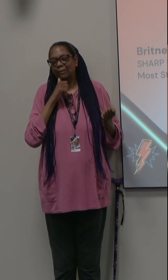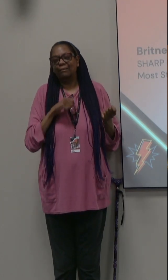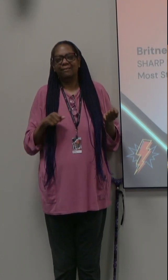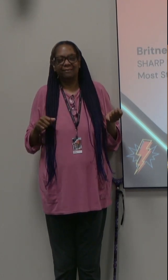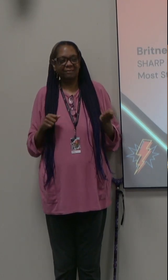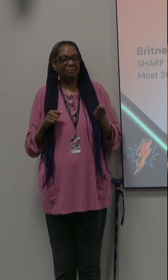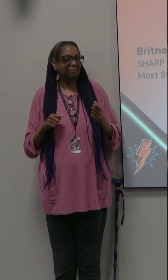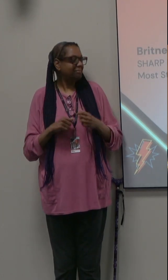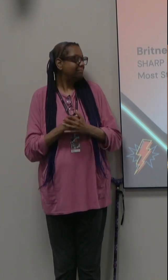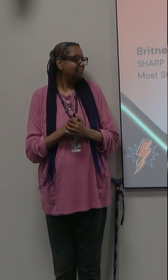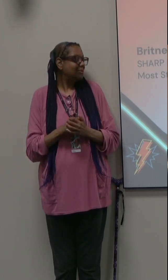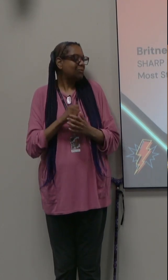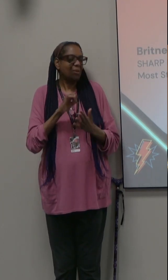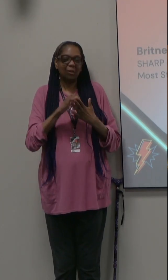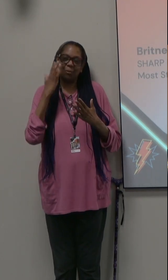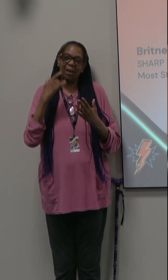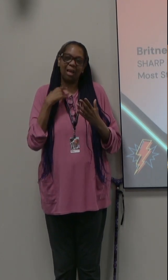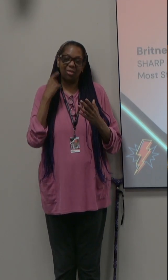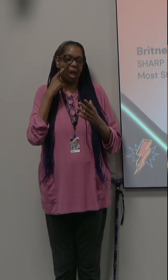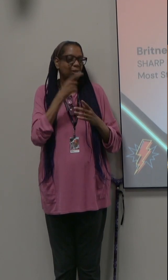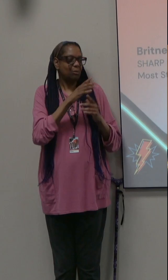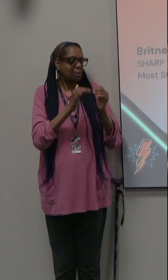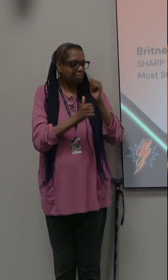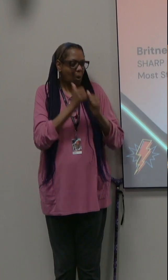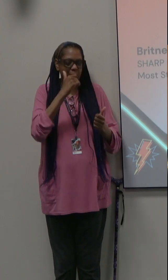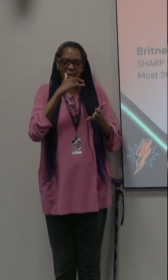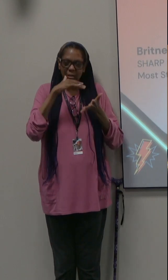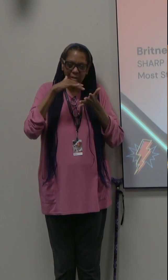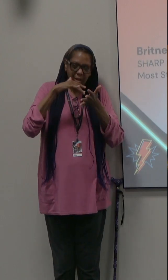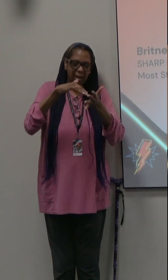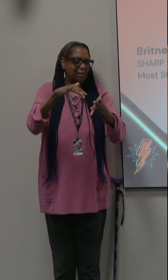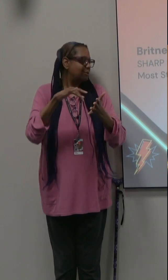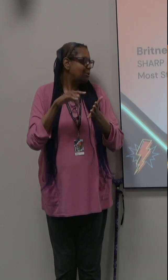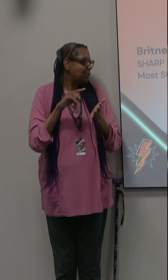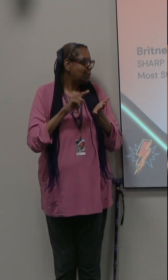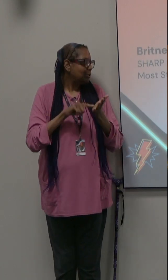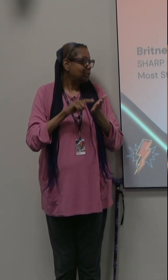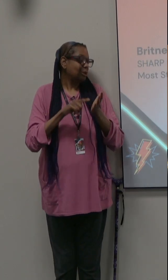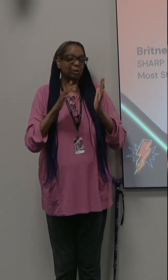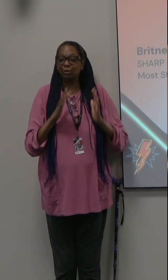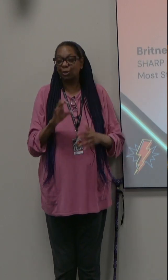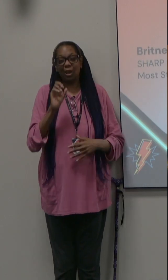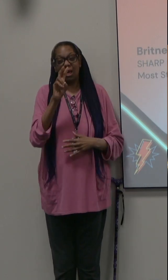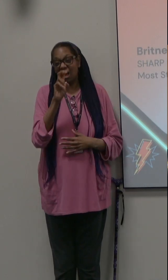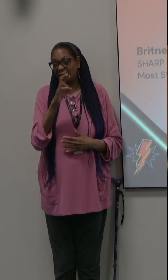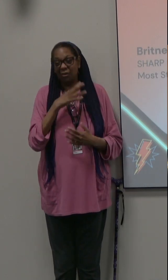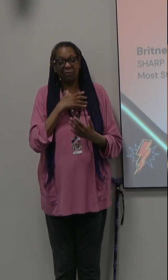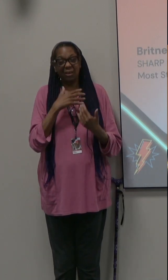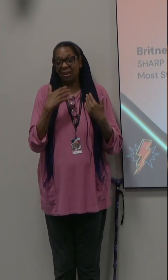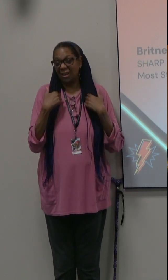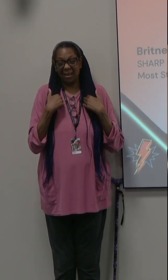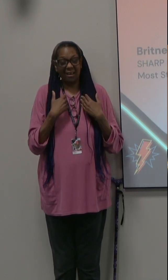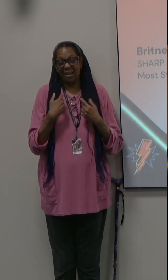and I'd say, "Wow." That's why I thought she's the most studious person and researcher I've